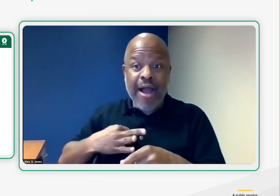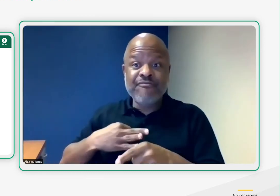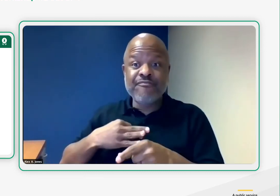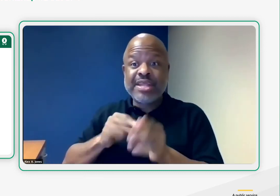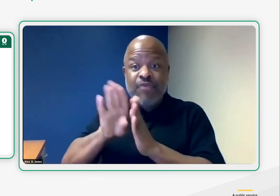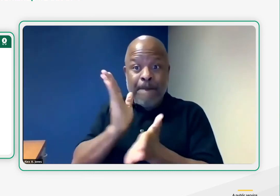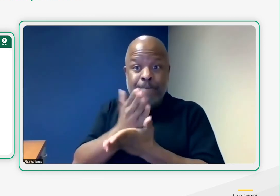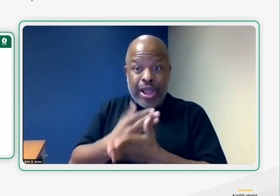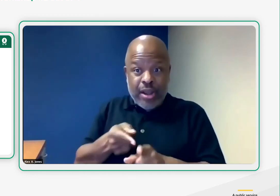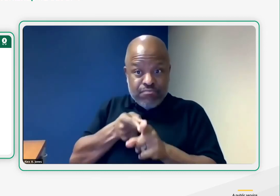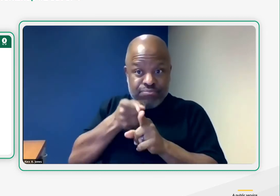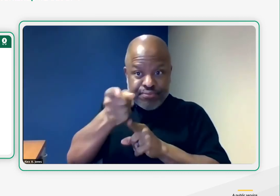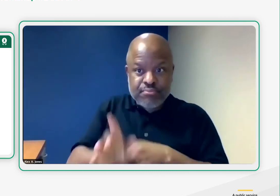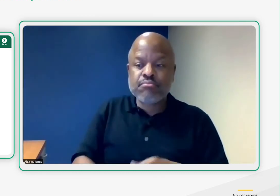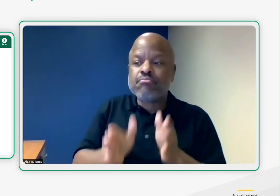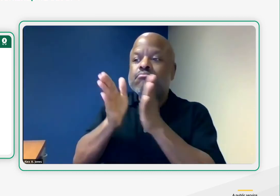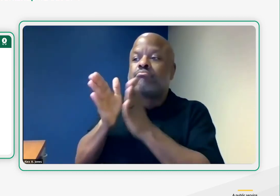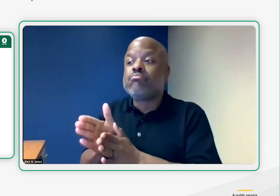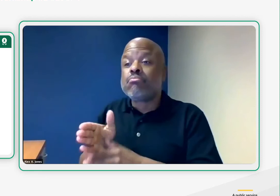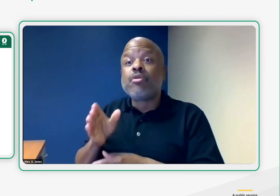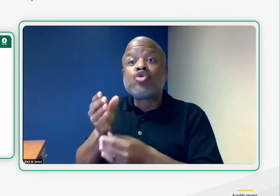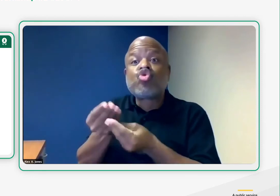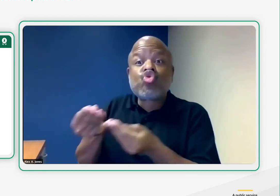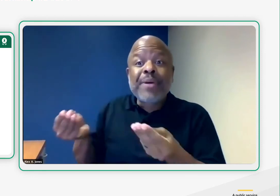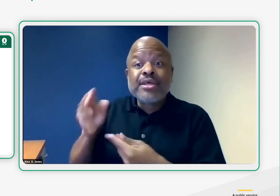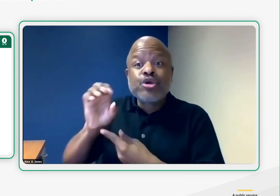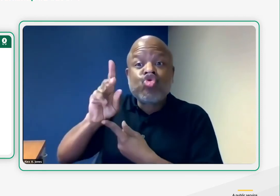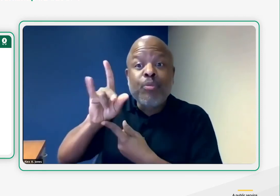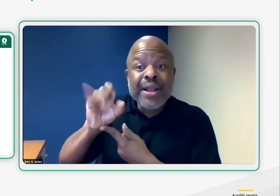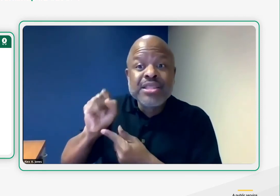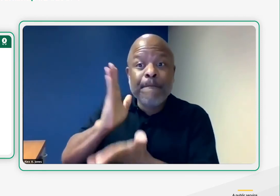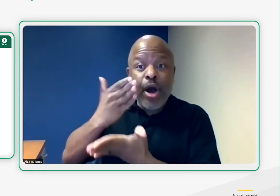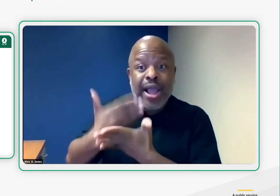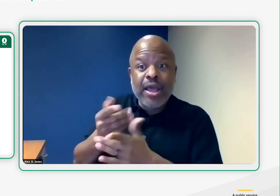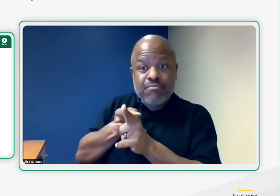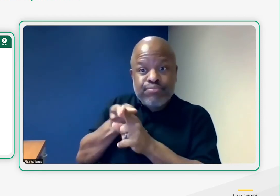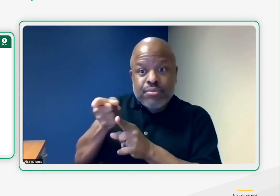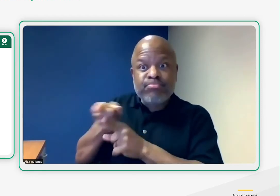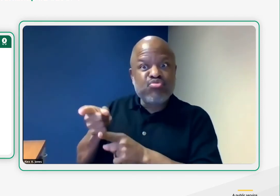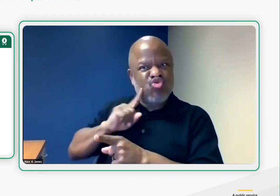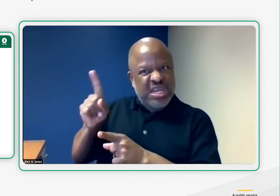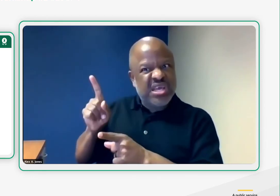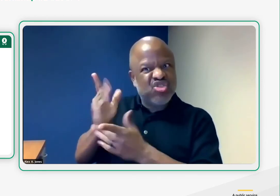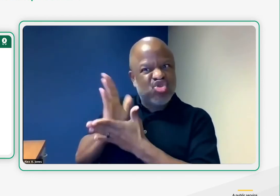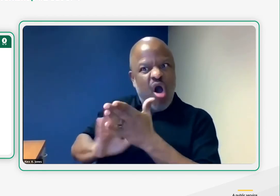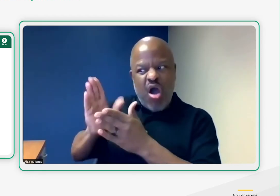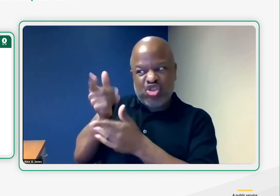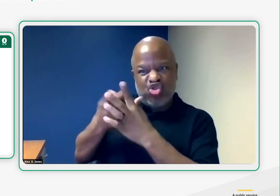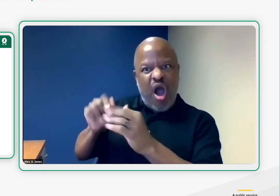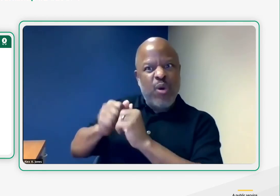and professional development, as well as equipment. There's a budget for that.